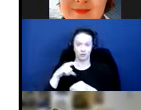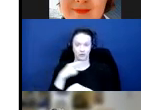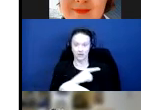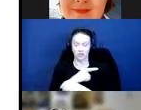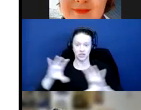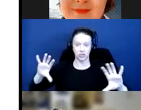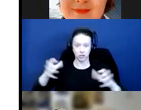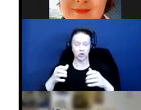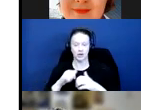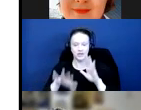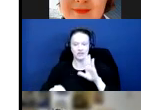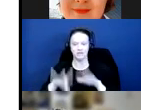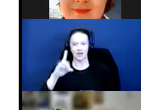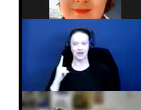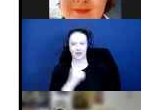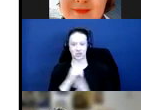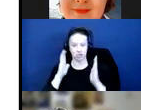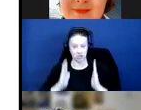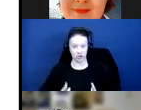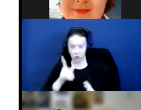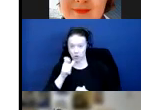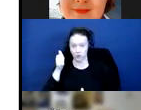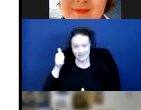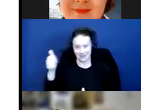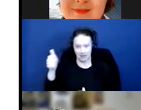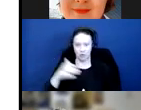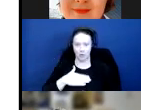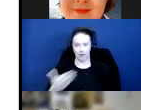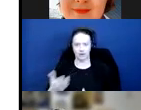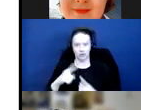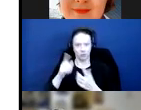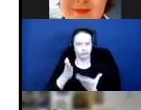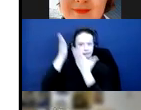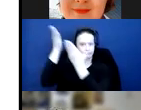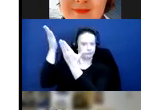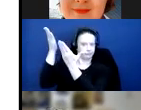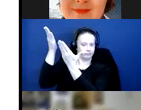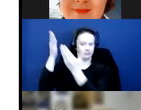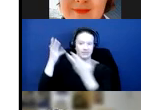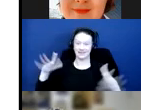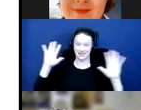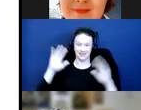is find a legislator who will introduce your bill. That's it.